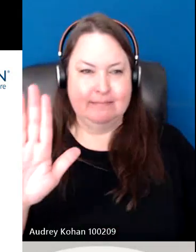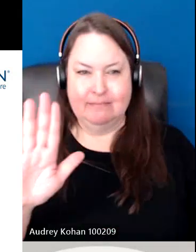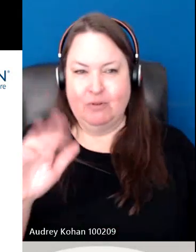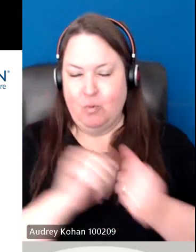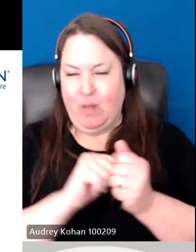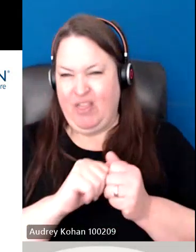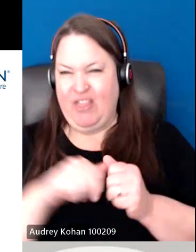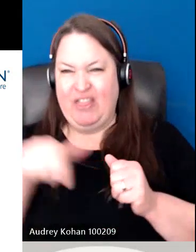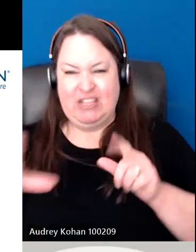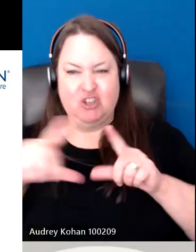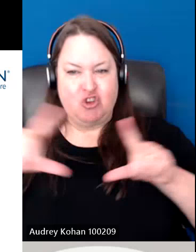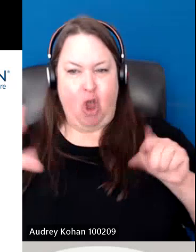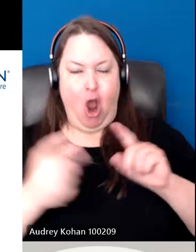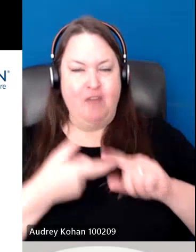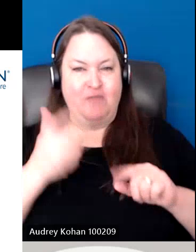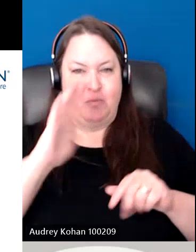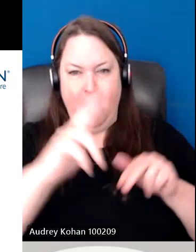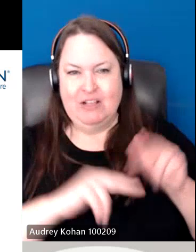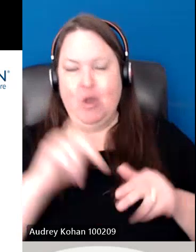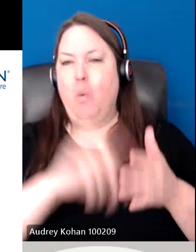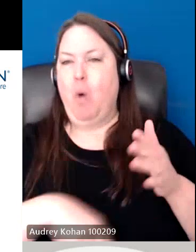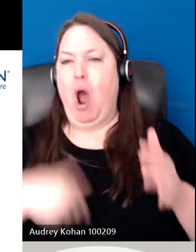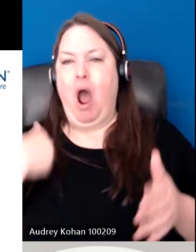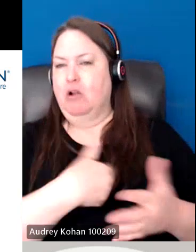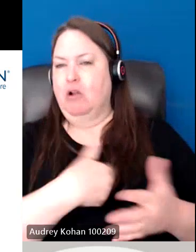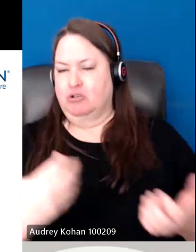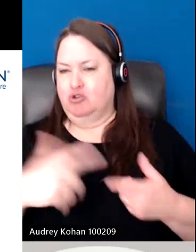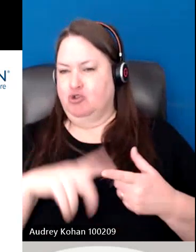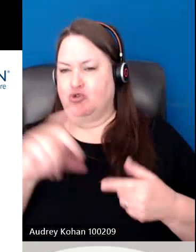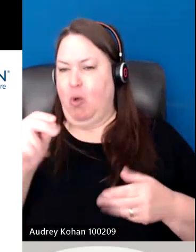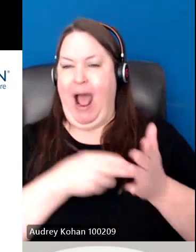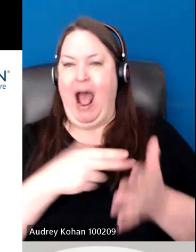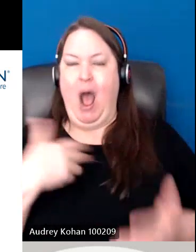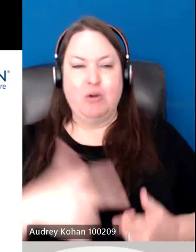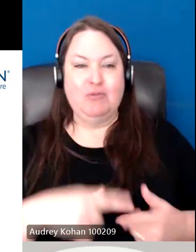this card from your facility what do you want us to do honestly I wanted to say send them back to